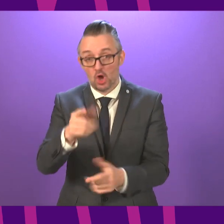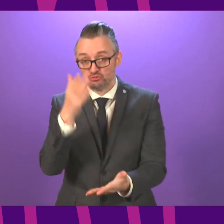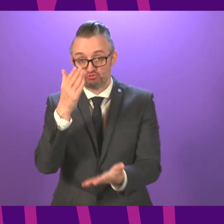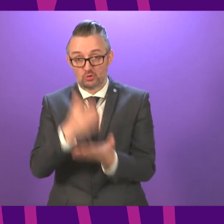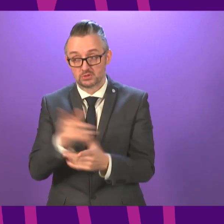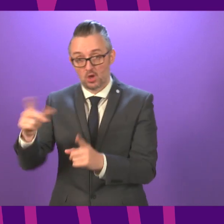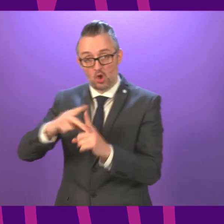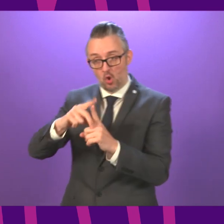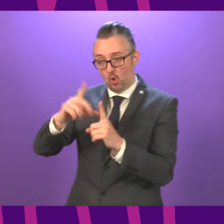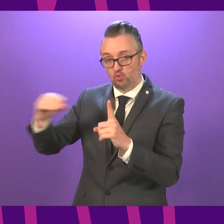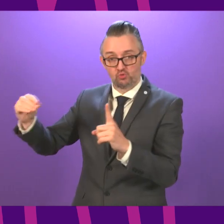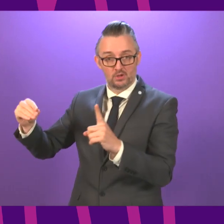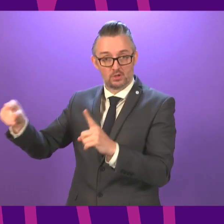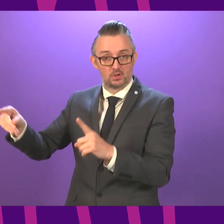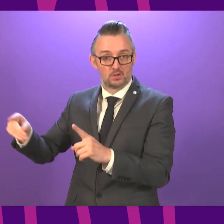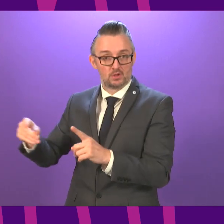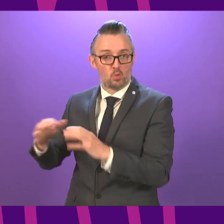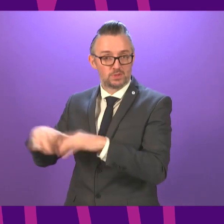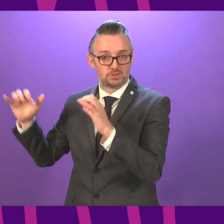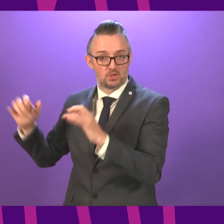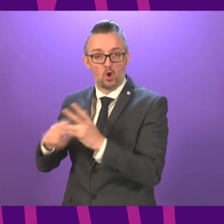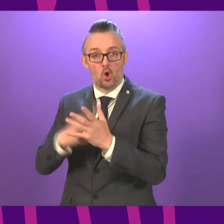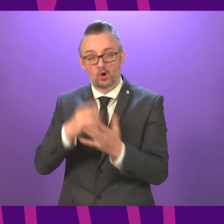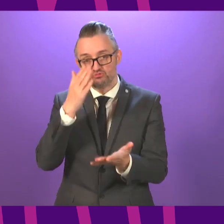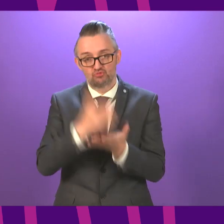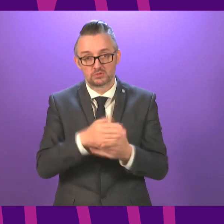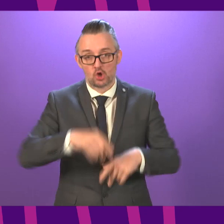to build back better or would he trust Scotland to make choices? I know which I would choose: I